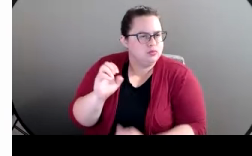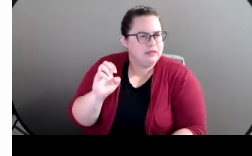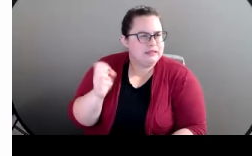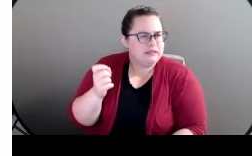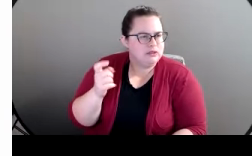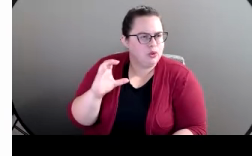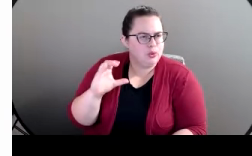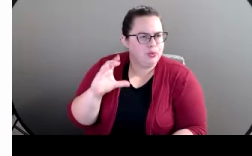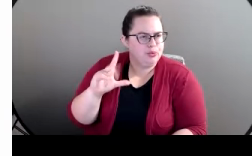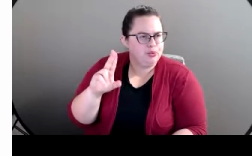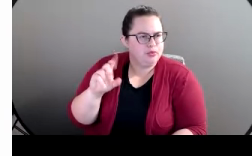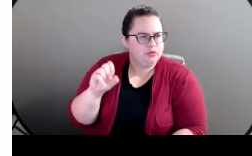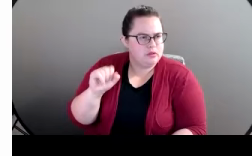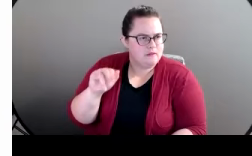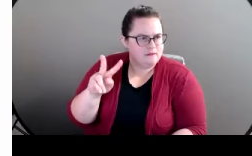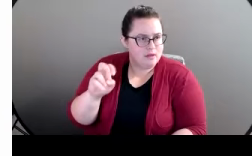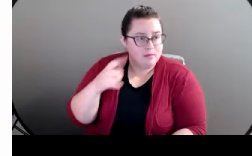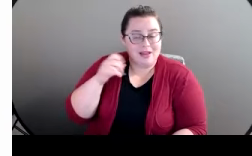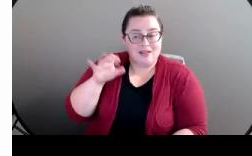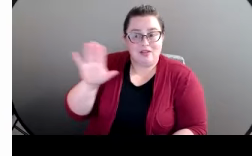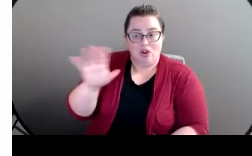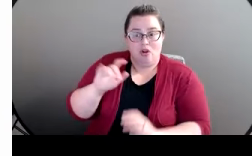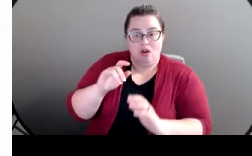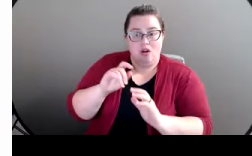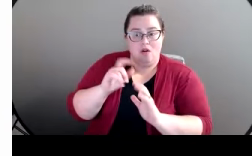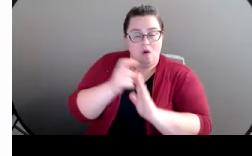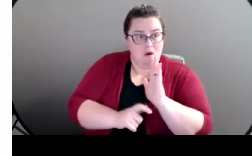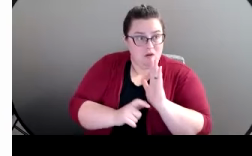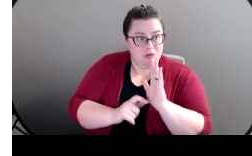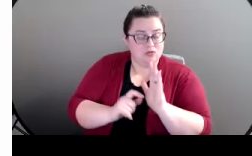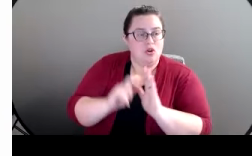here are authored and peer reviewed by SUNY faculty and staff.